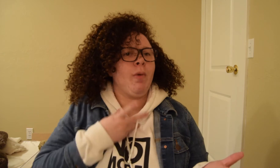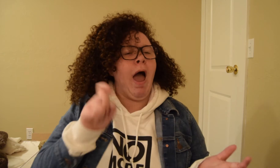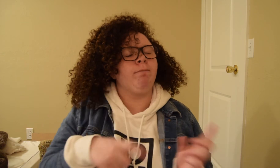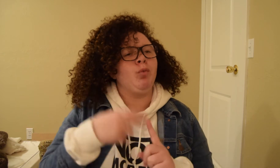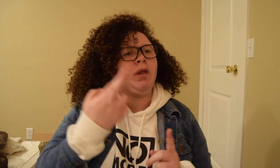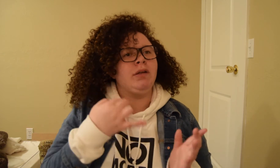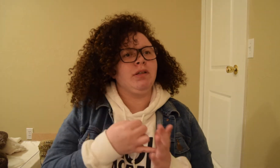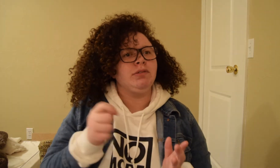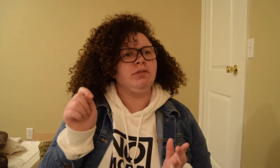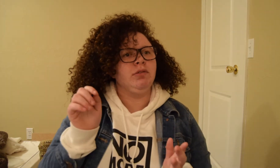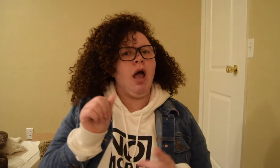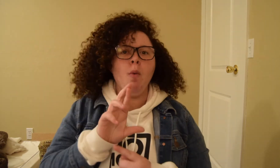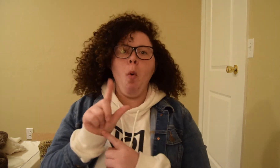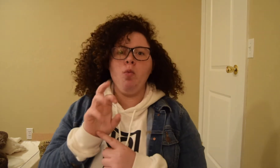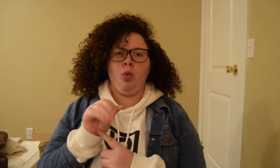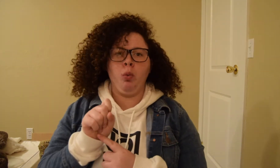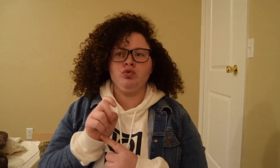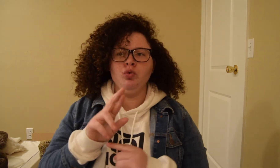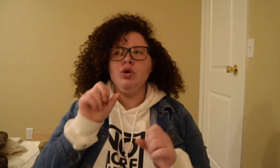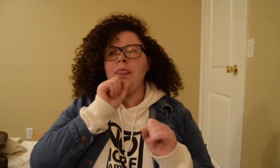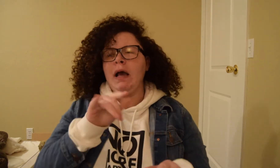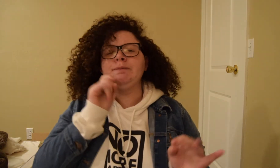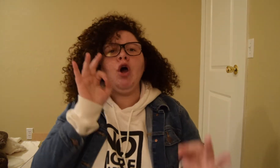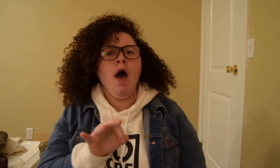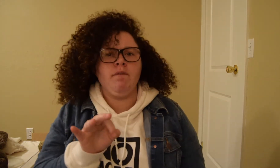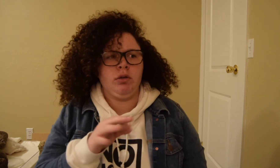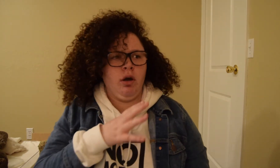We have to realize that life is like a rollercoaster and nothing is perfect